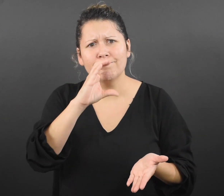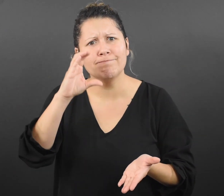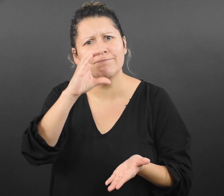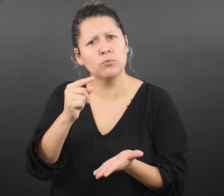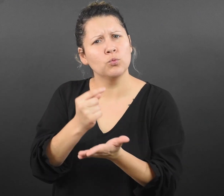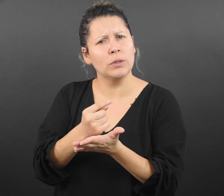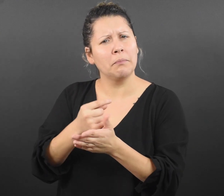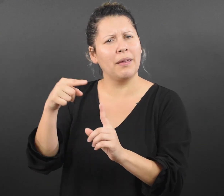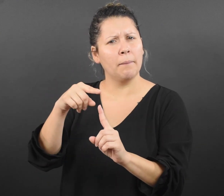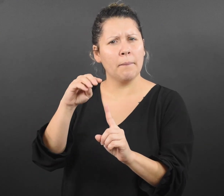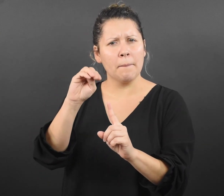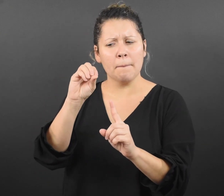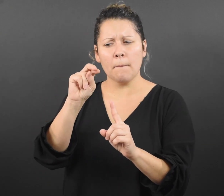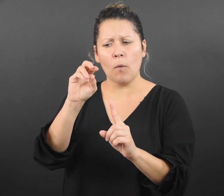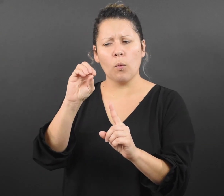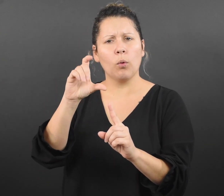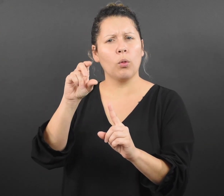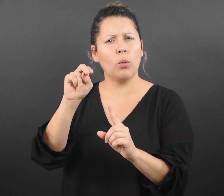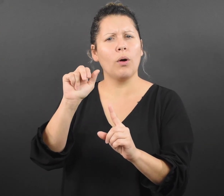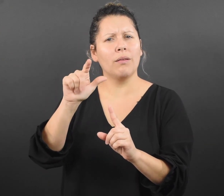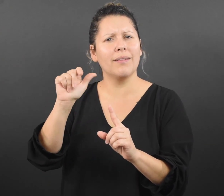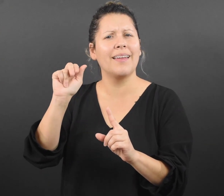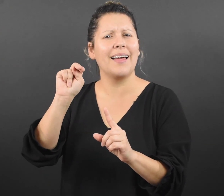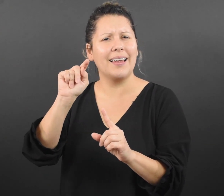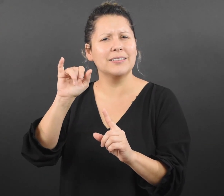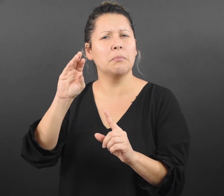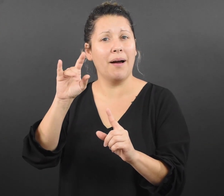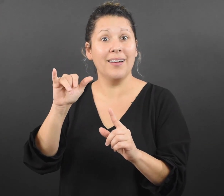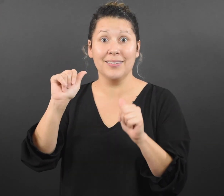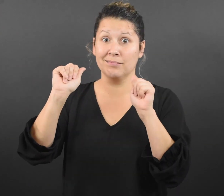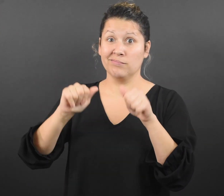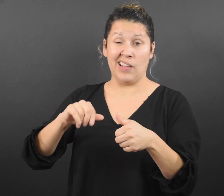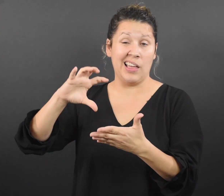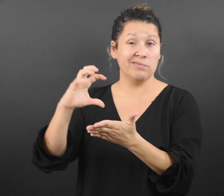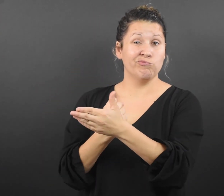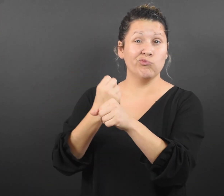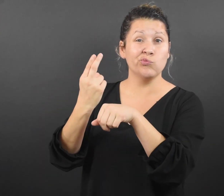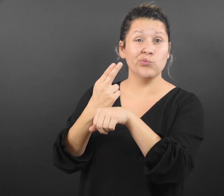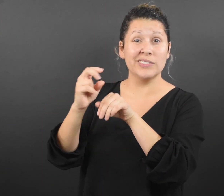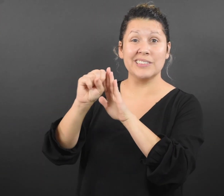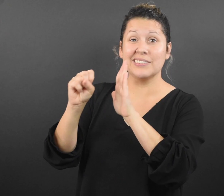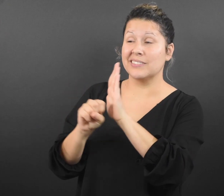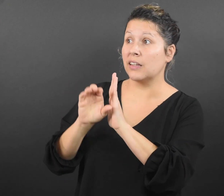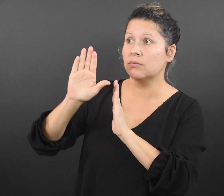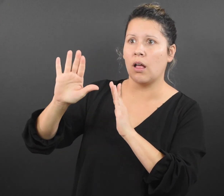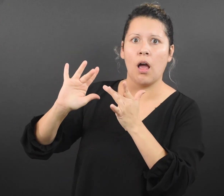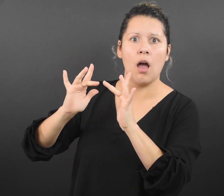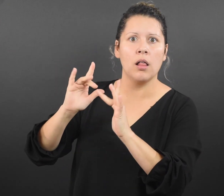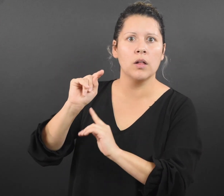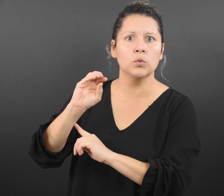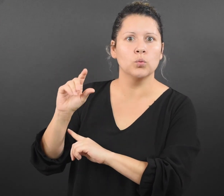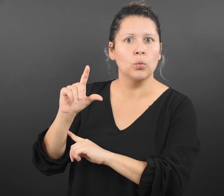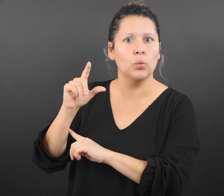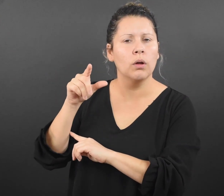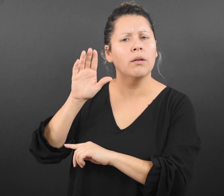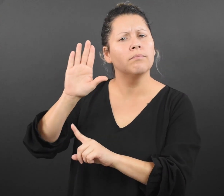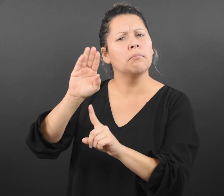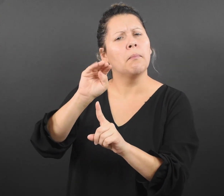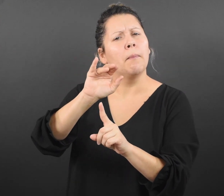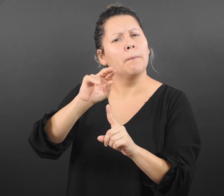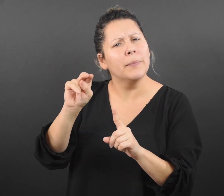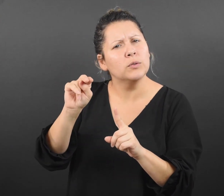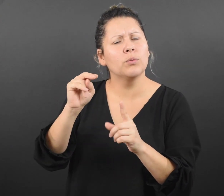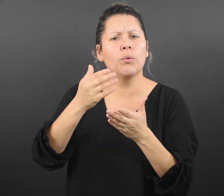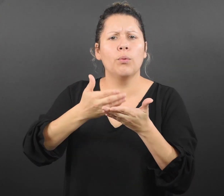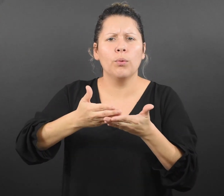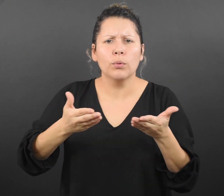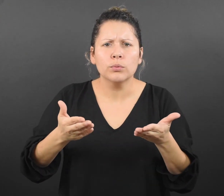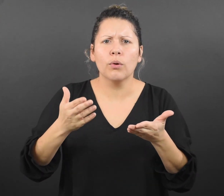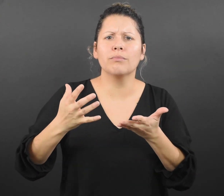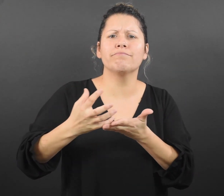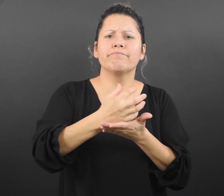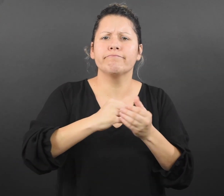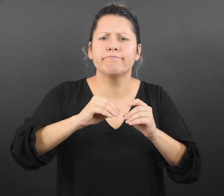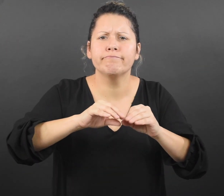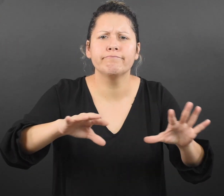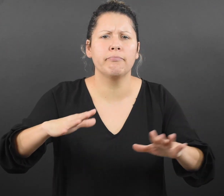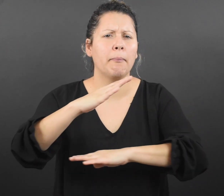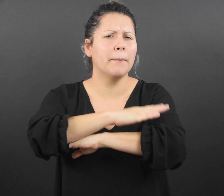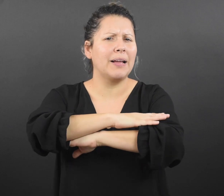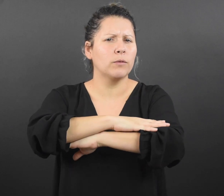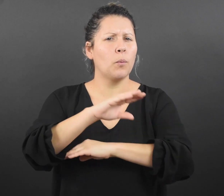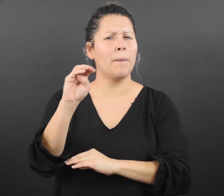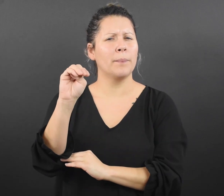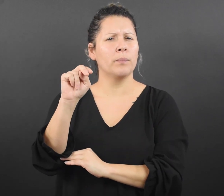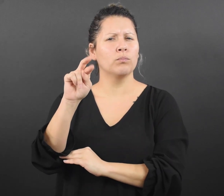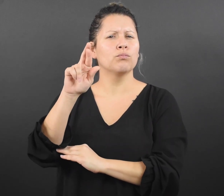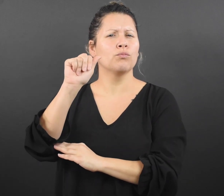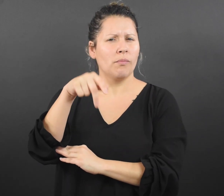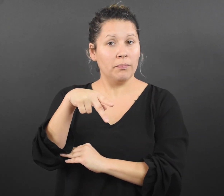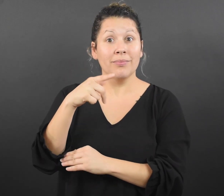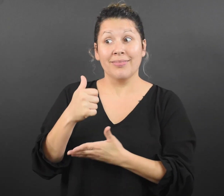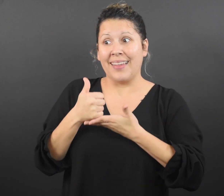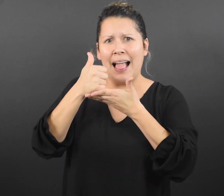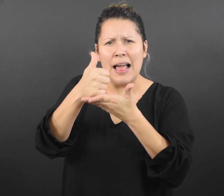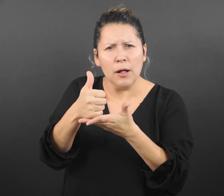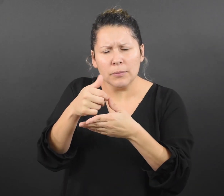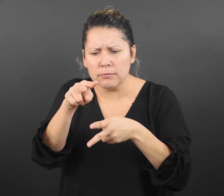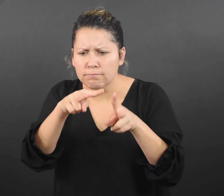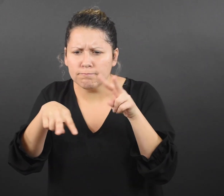tool, the Minnesota Resource Allocation Platform (MNRAP) that helps match those who most need